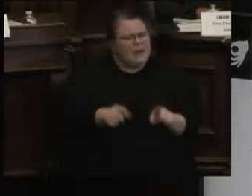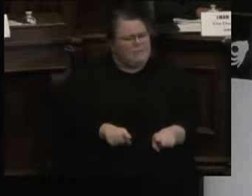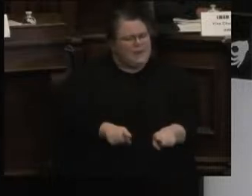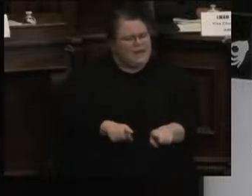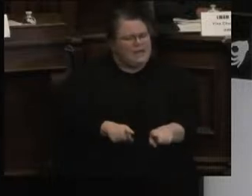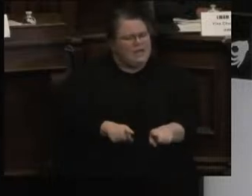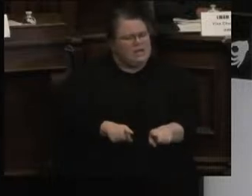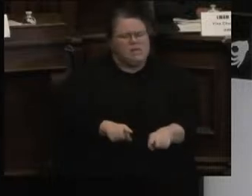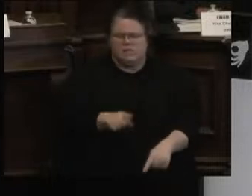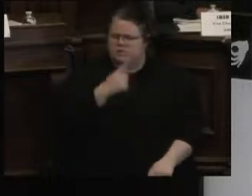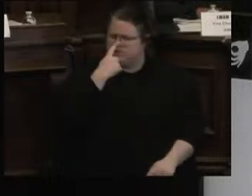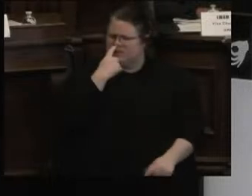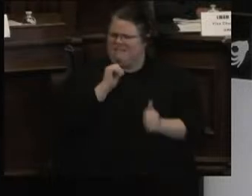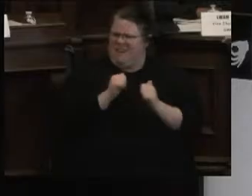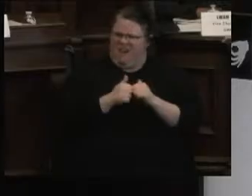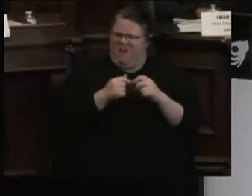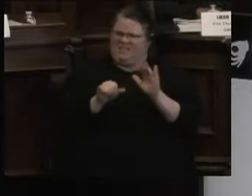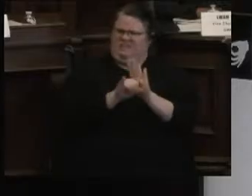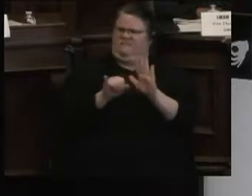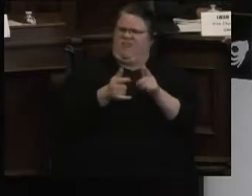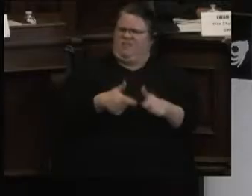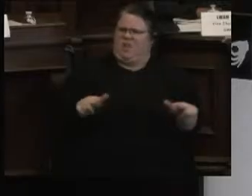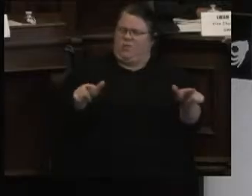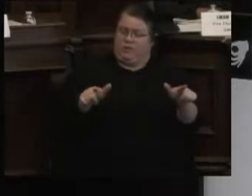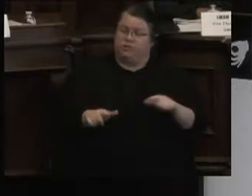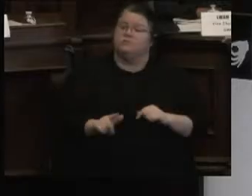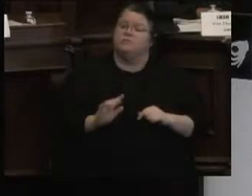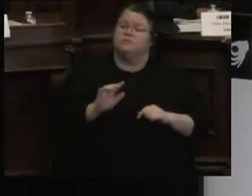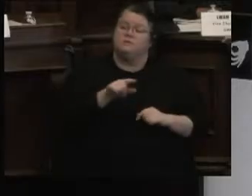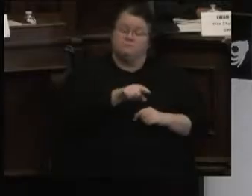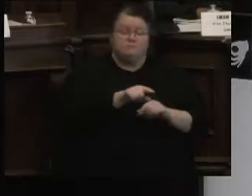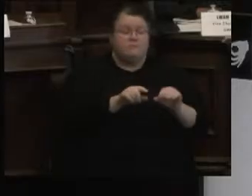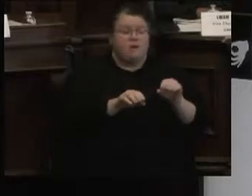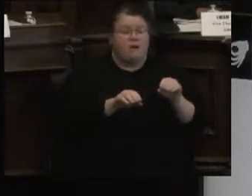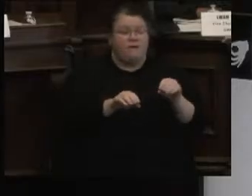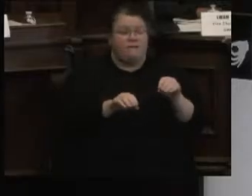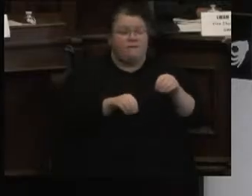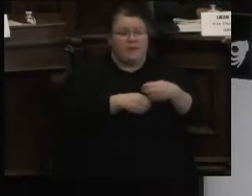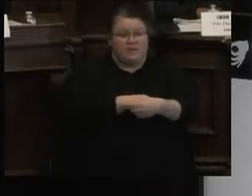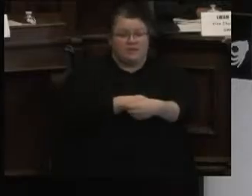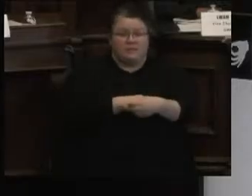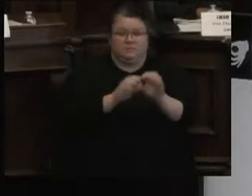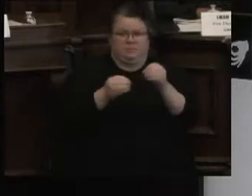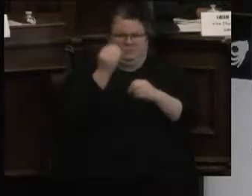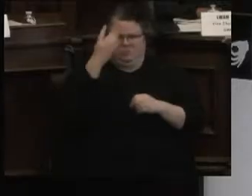language that comes in front of you, you're not exactly sure what's going on, is to find out